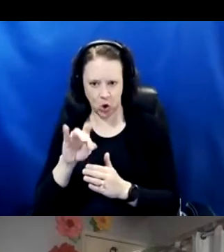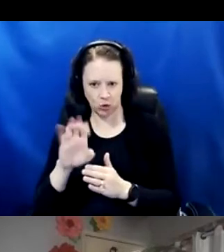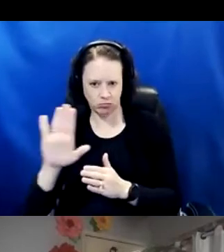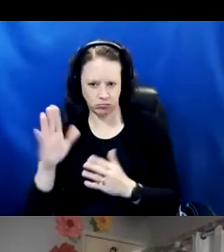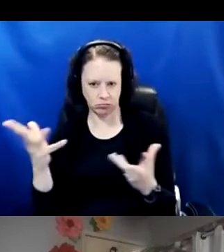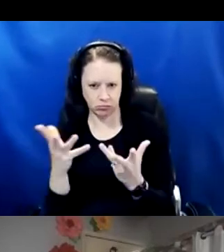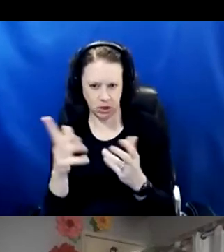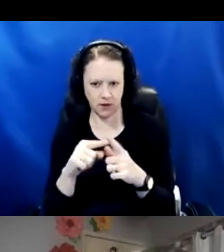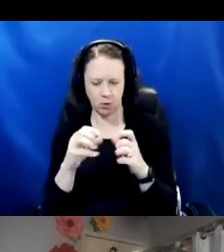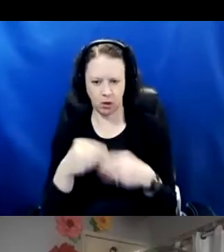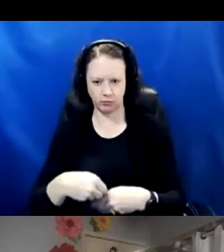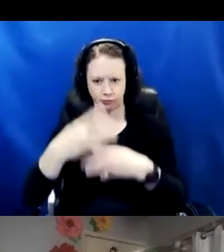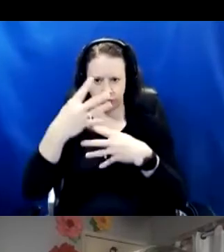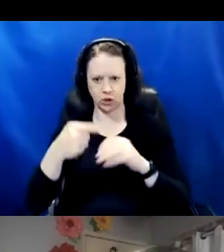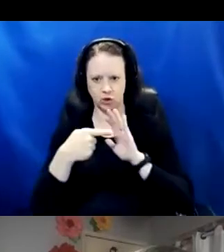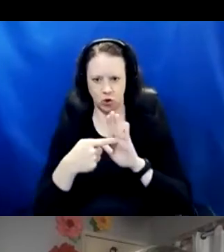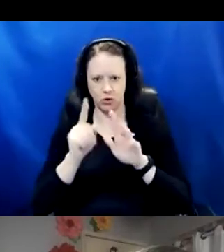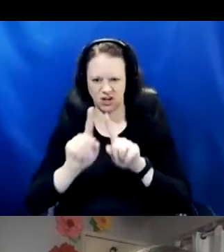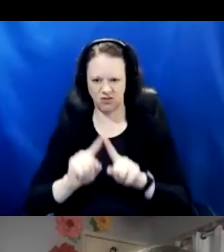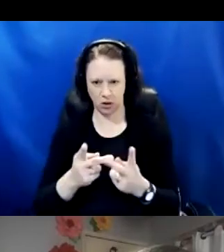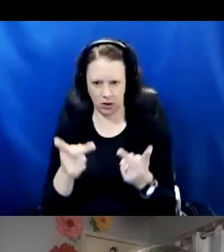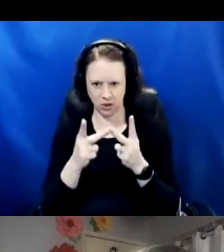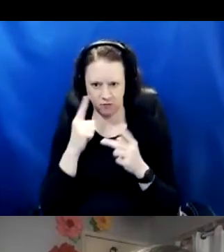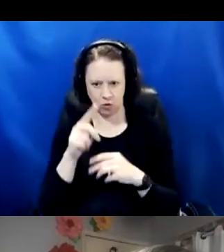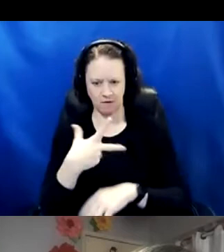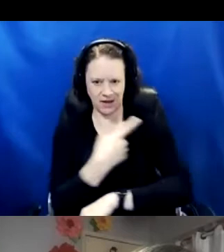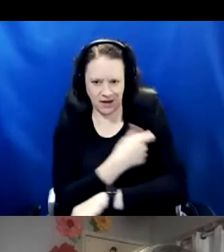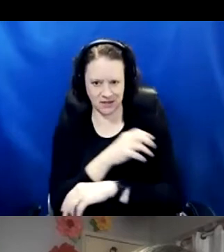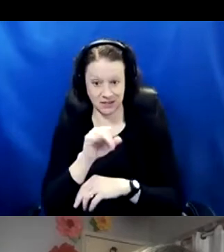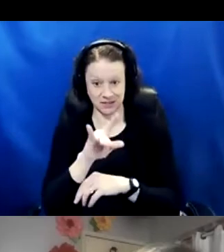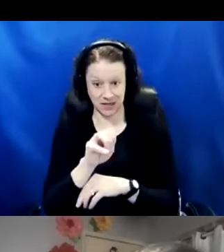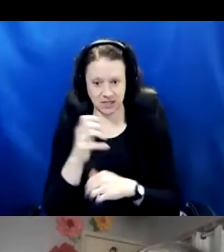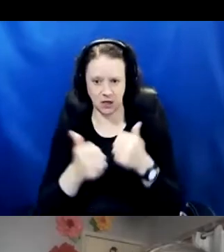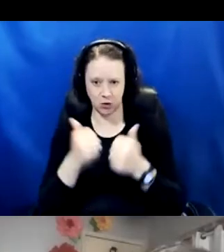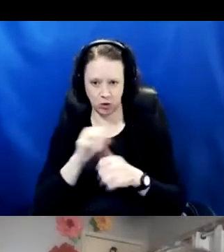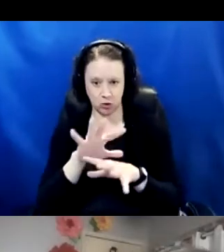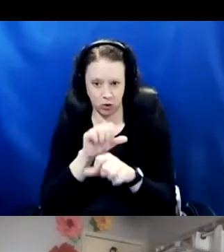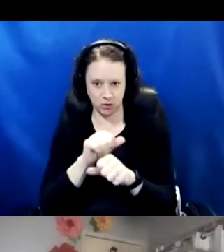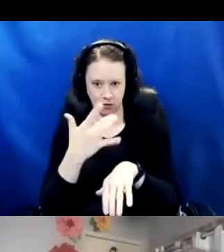of vaccine sites and appointments that are available in your area.